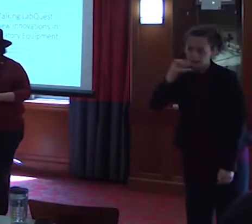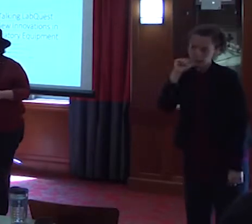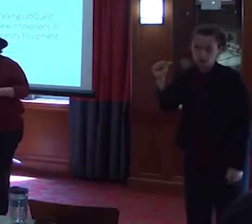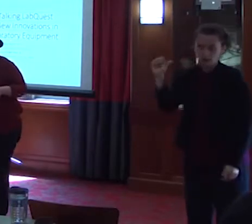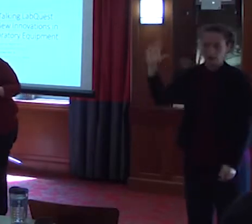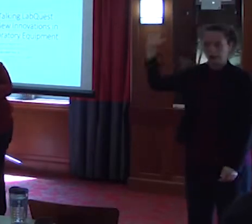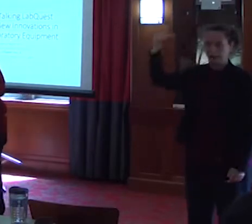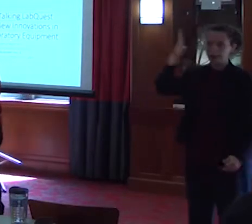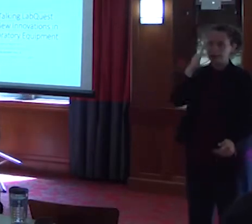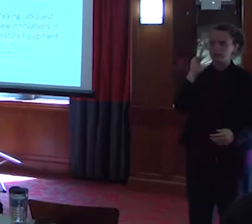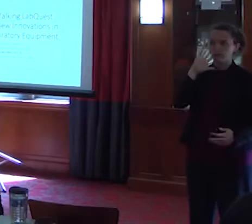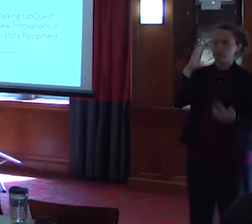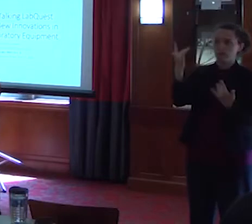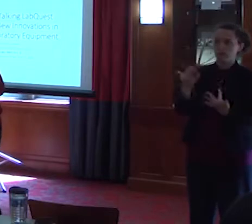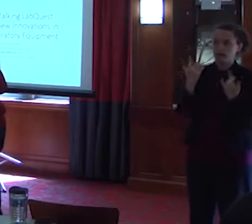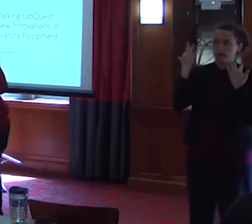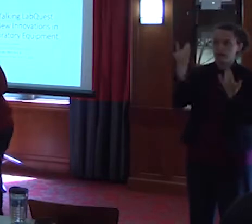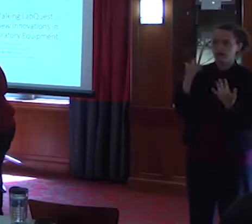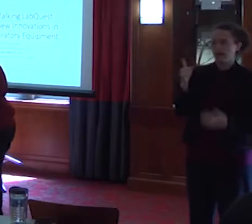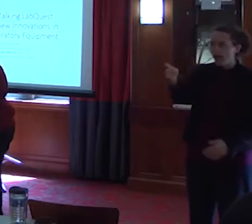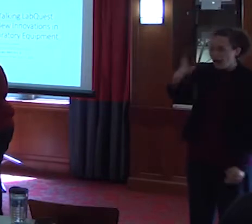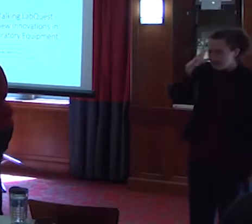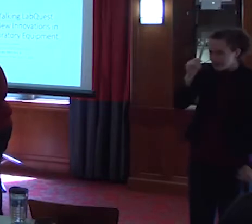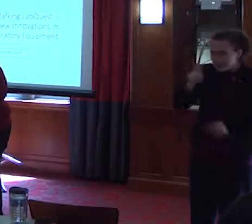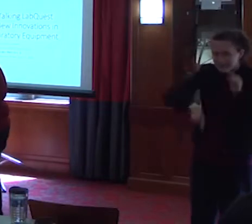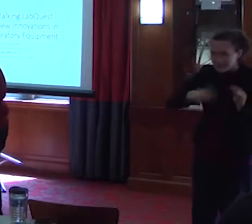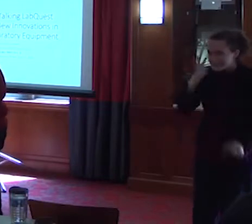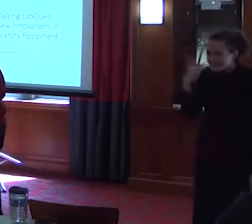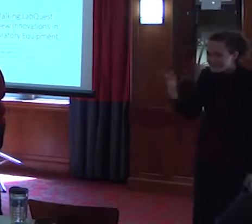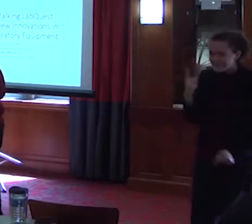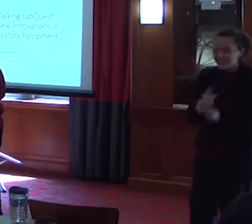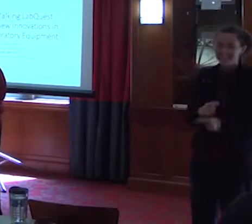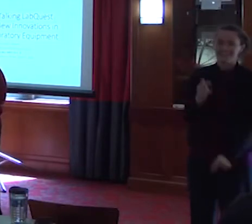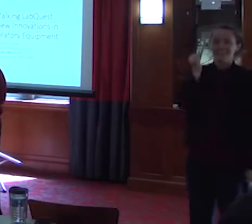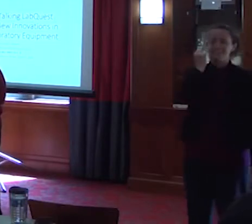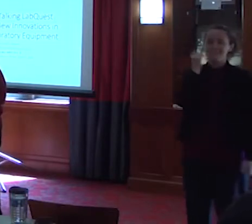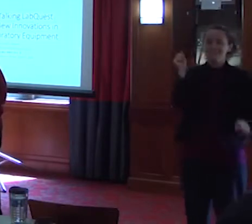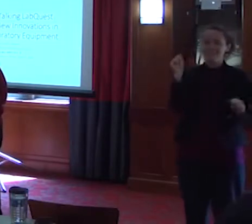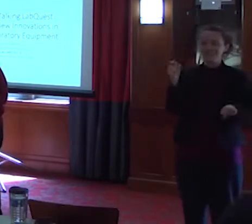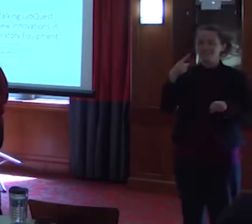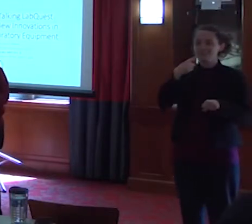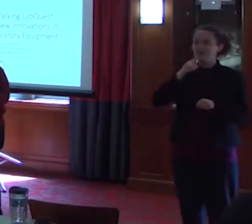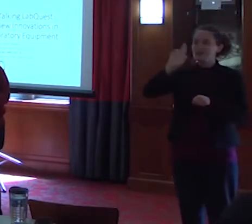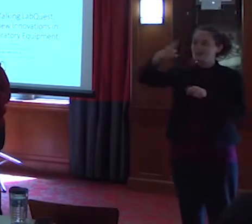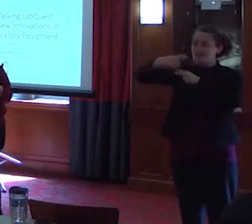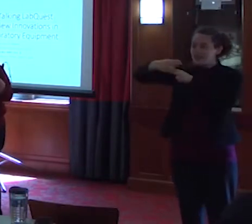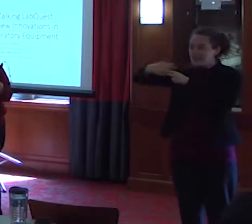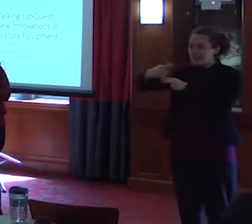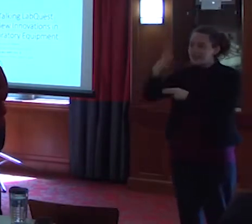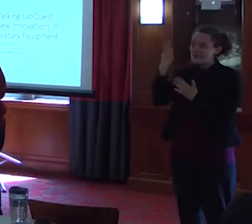I'm not saying that method is outdated, just whenever you can some independence and engagement to it,